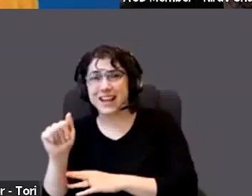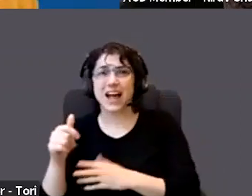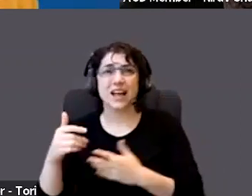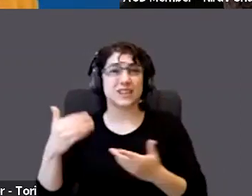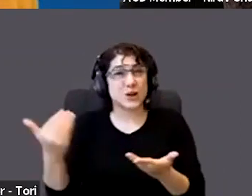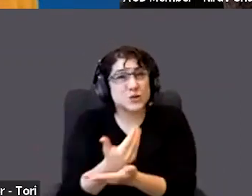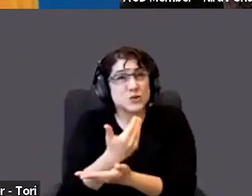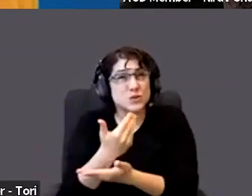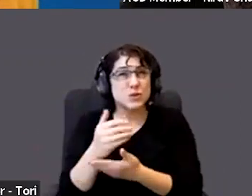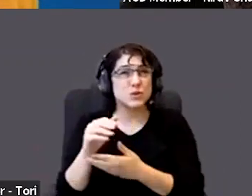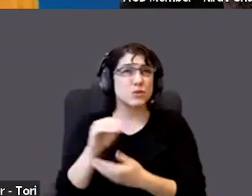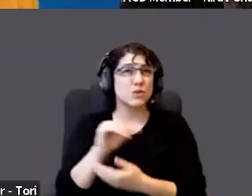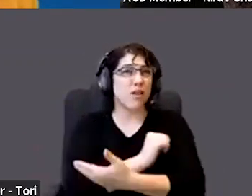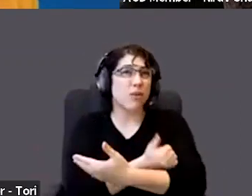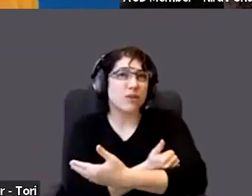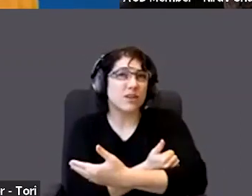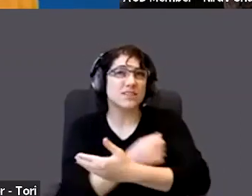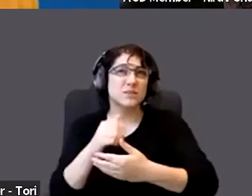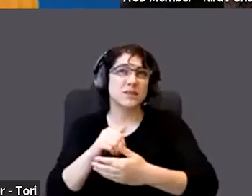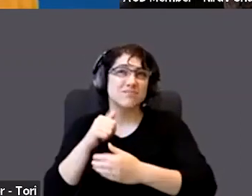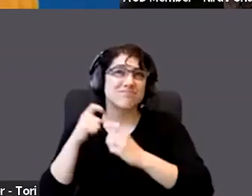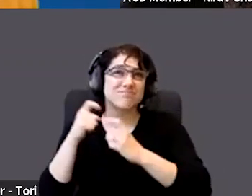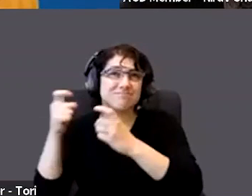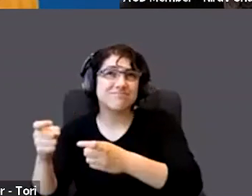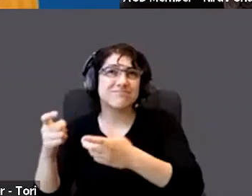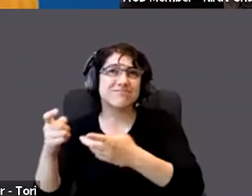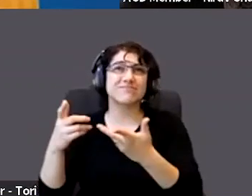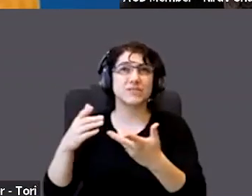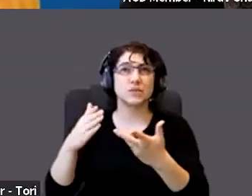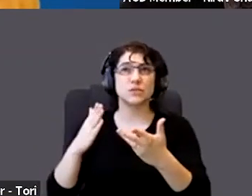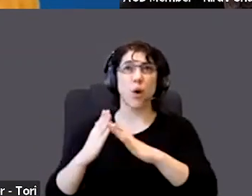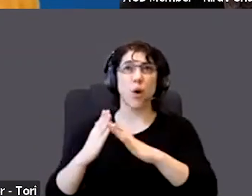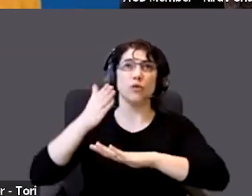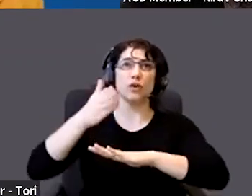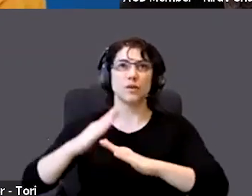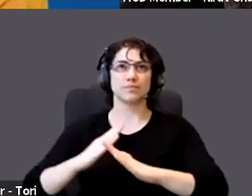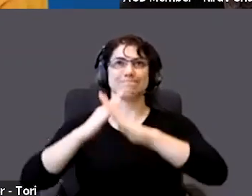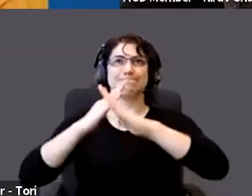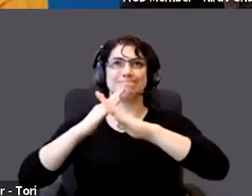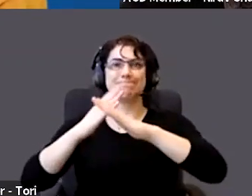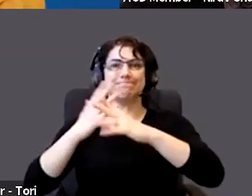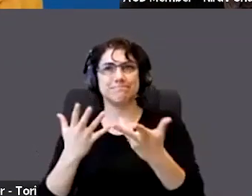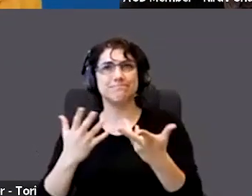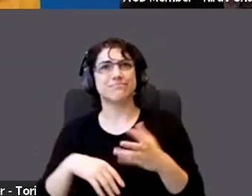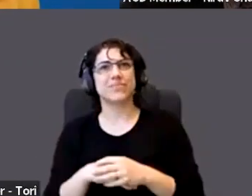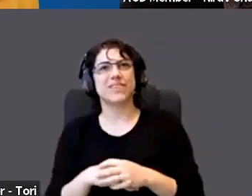that CFA has been granted or you have been granted to allow you to overcome some of those issues. I am so grateful that you asked this question,